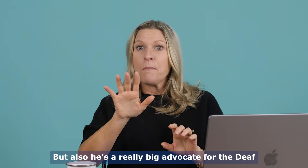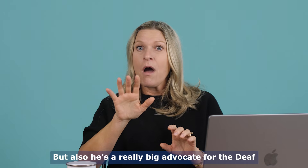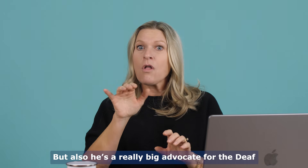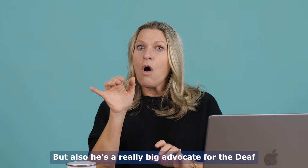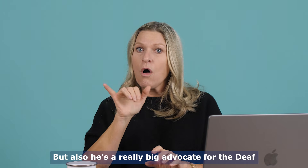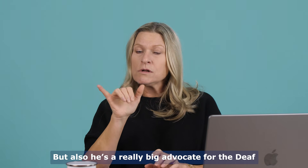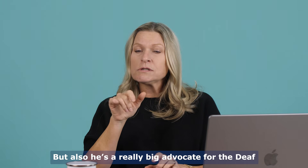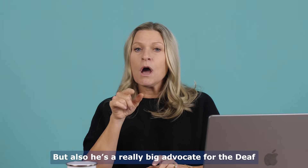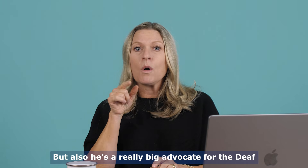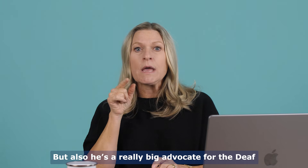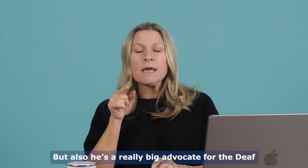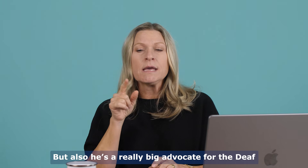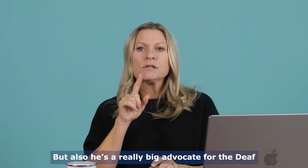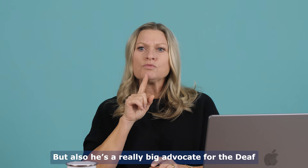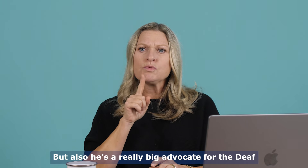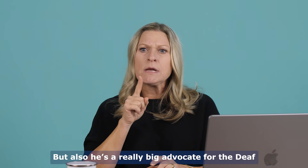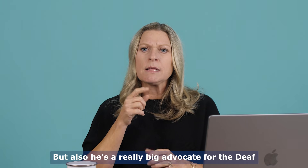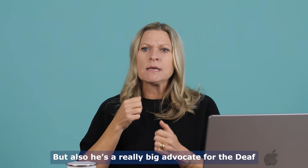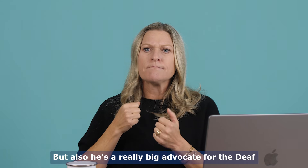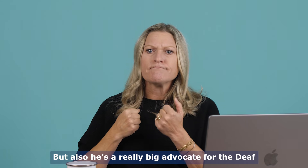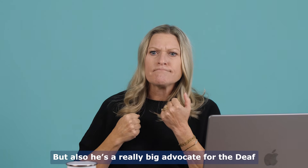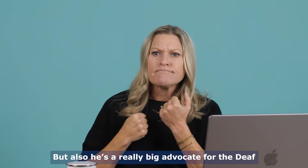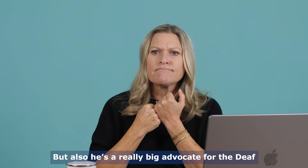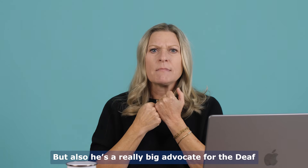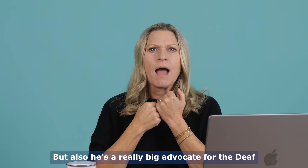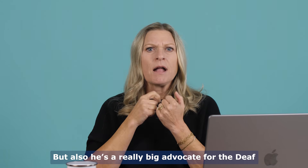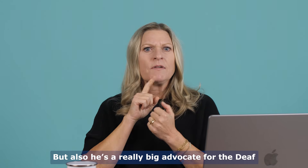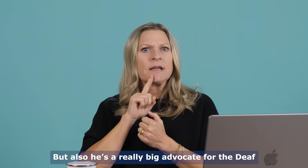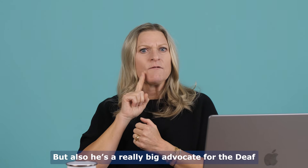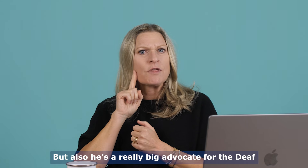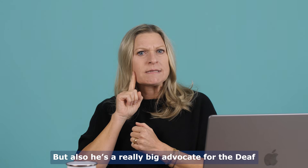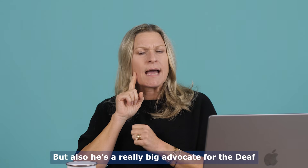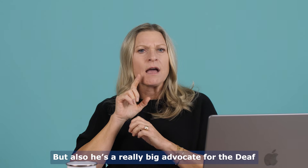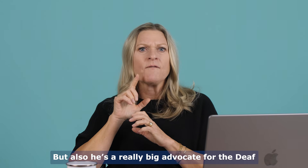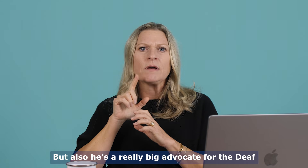But also he’s a really big advocate for the Deaf